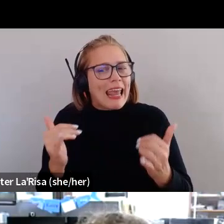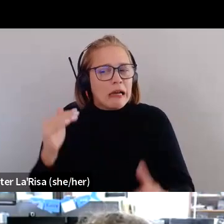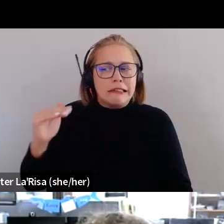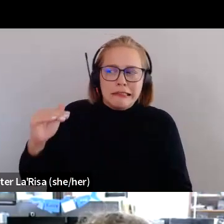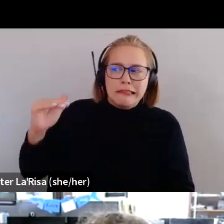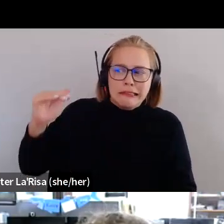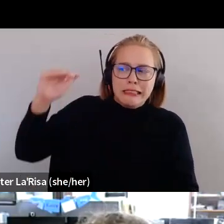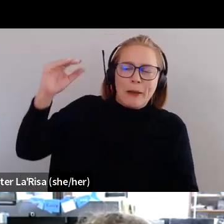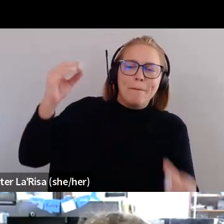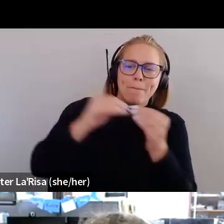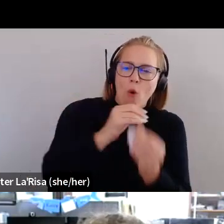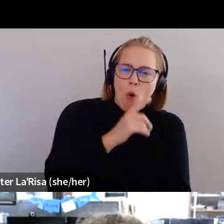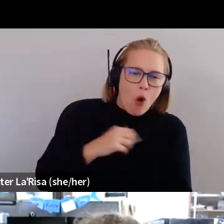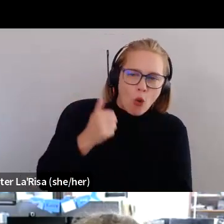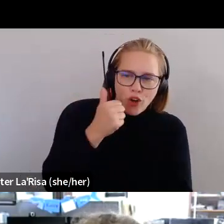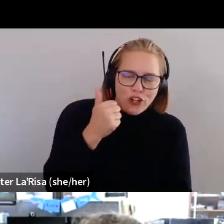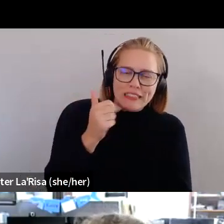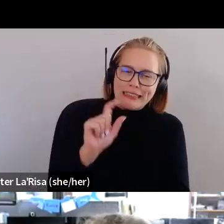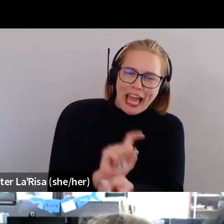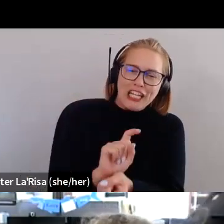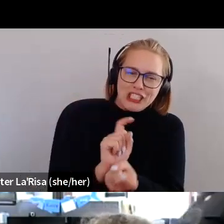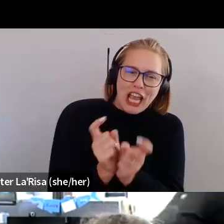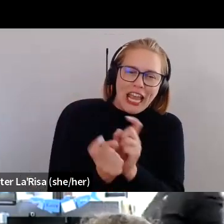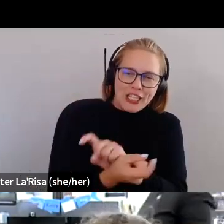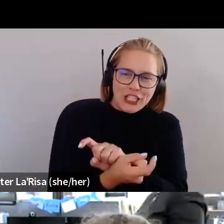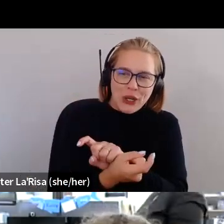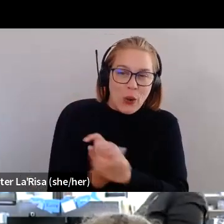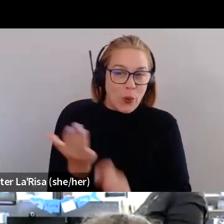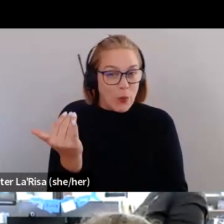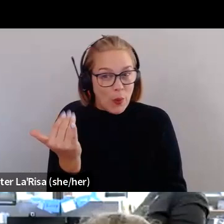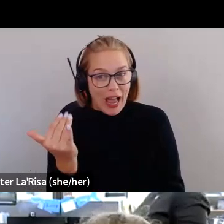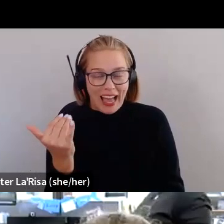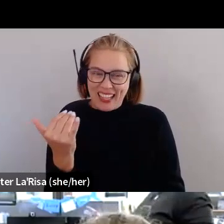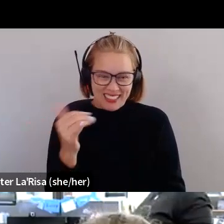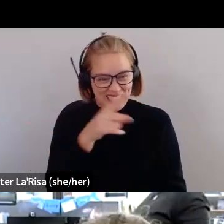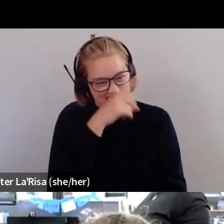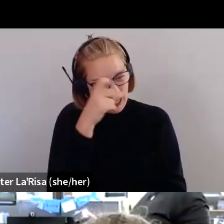: My name is Erica and I use she/her. I am from New York. I would say